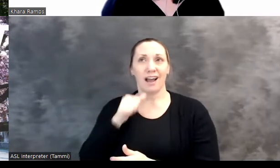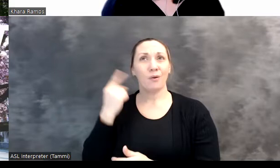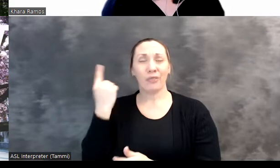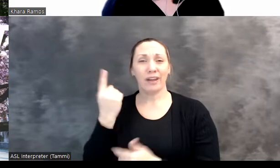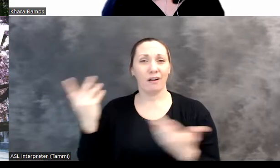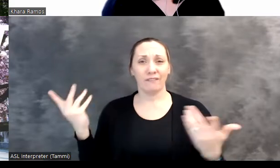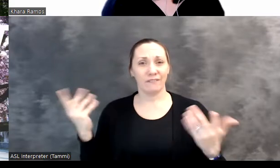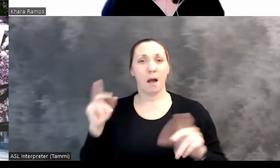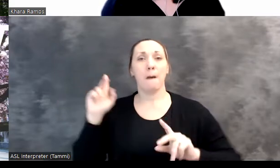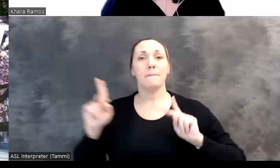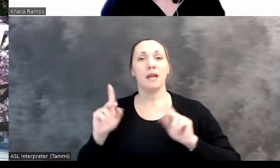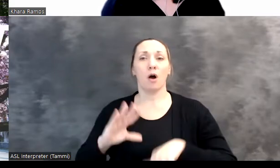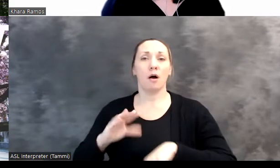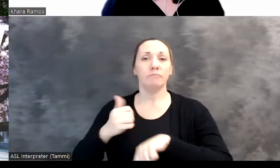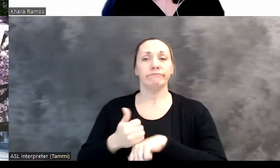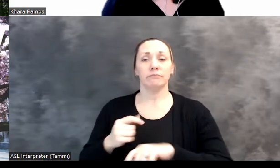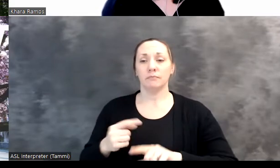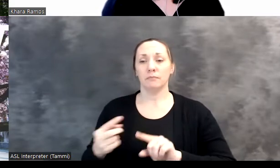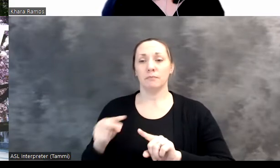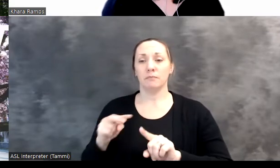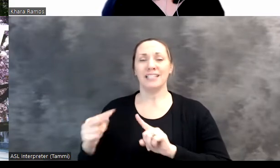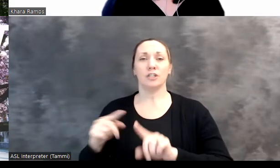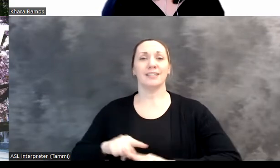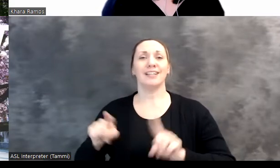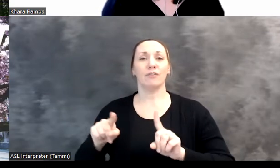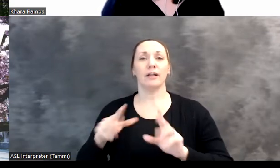and utterly distinct from the disability community.